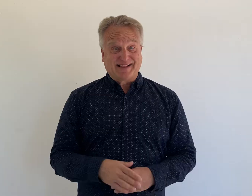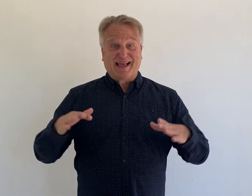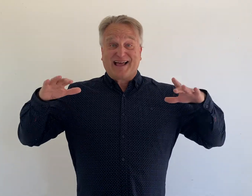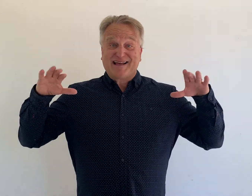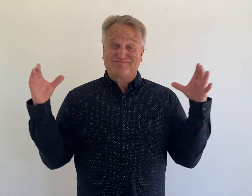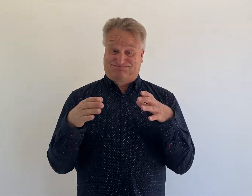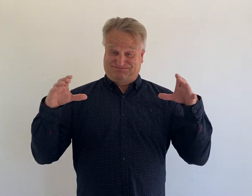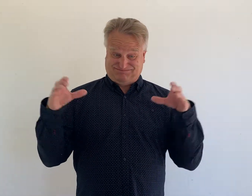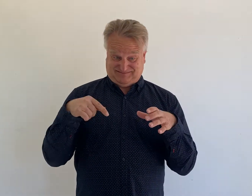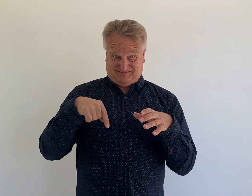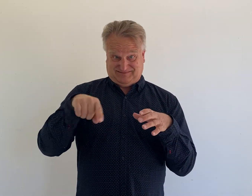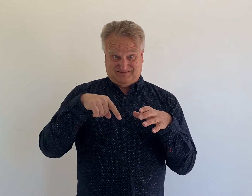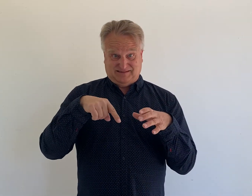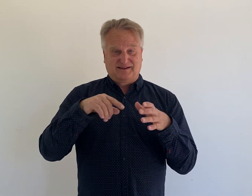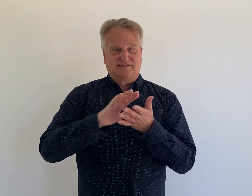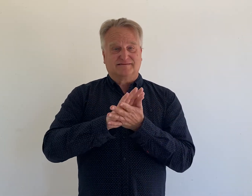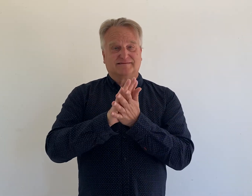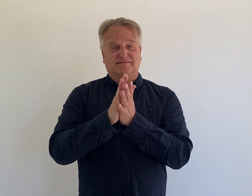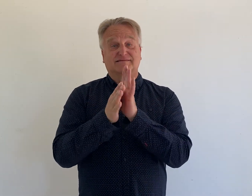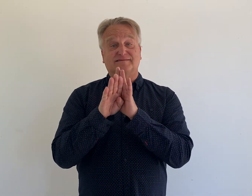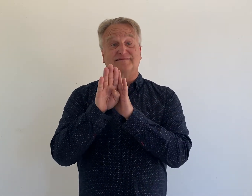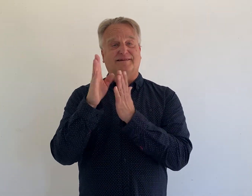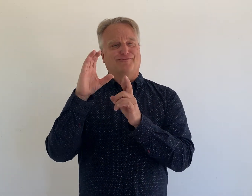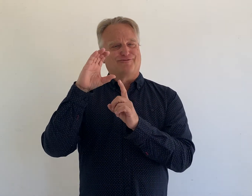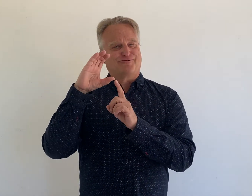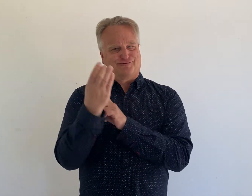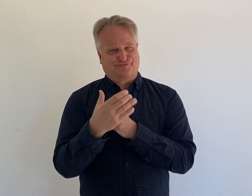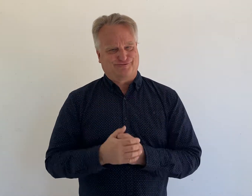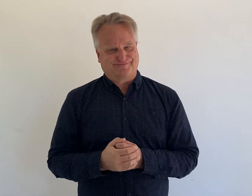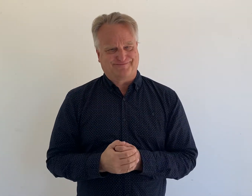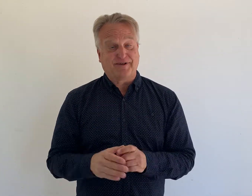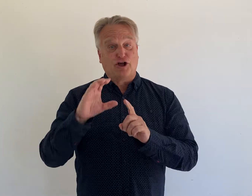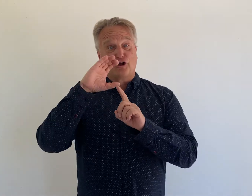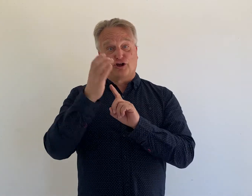As a result of these gatherings, a unique culture was formed.